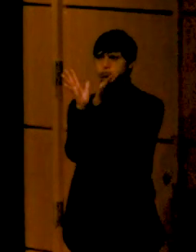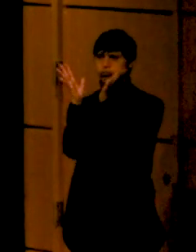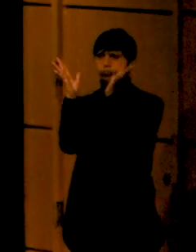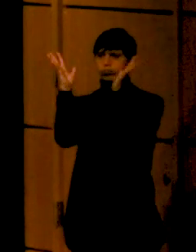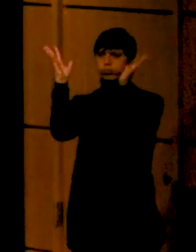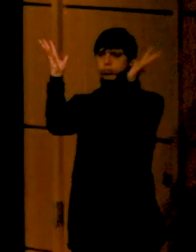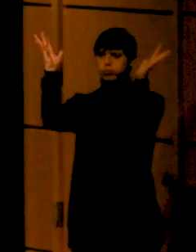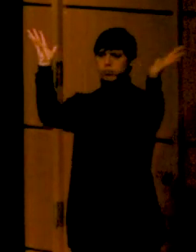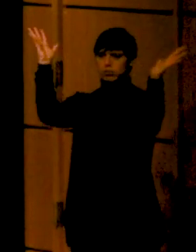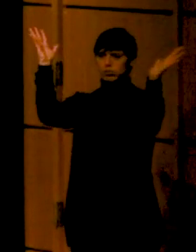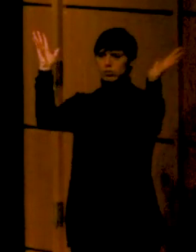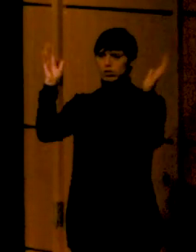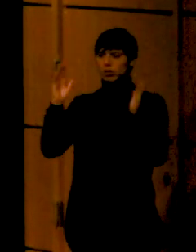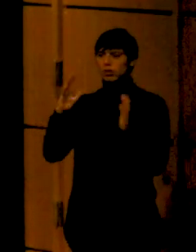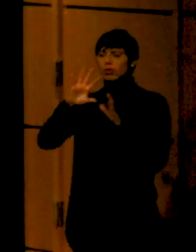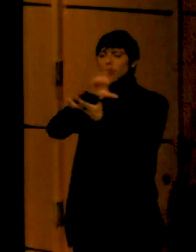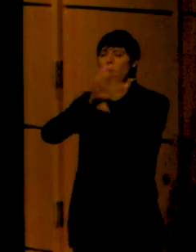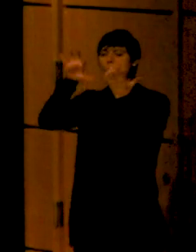the crater.